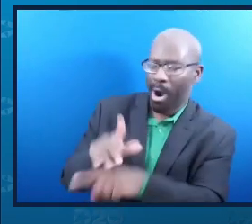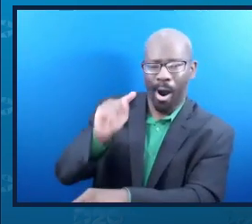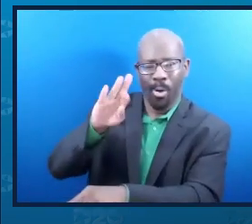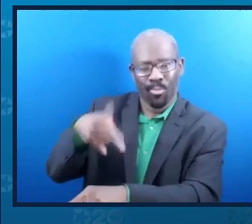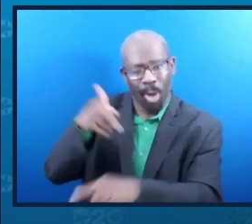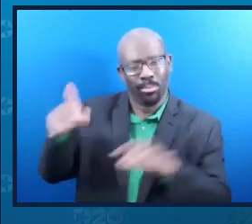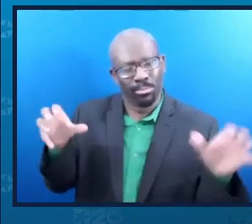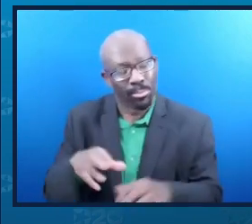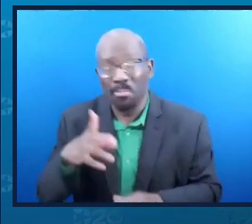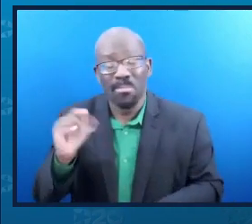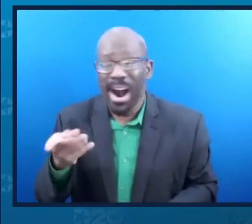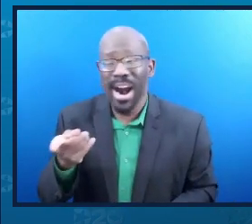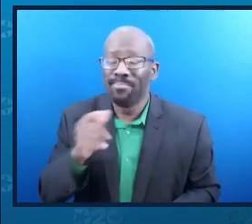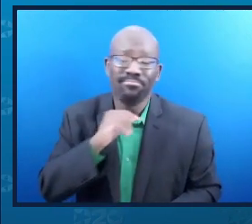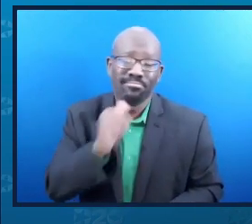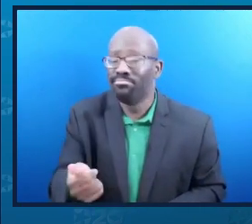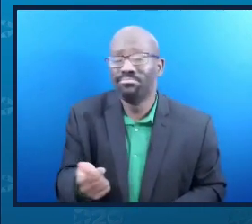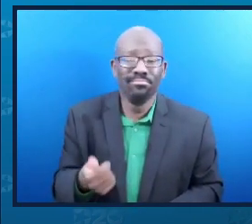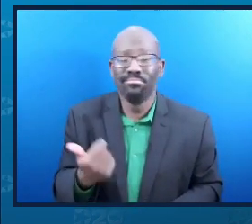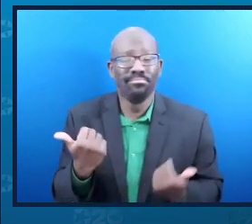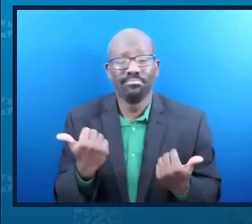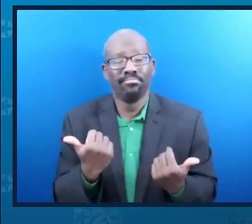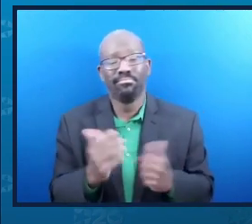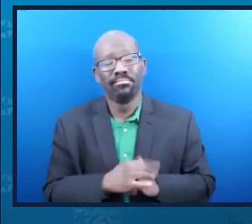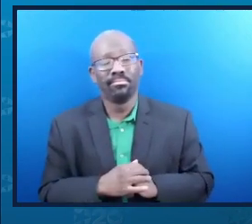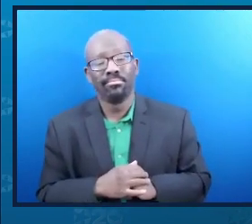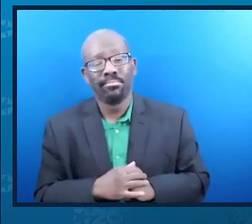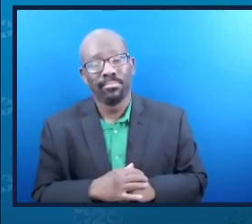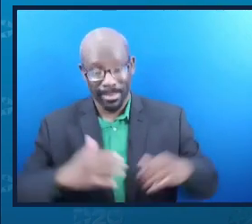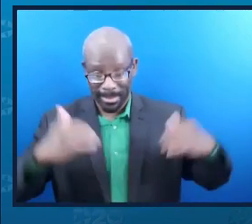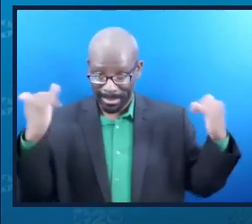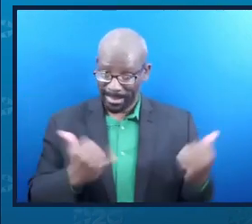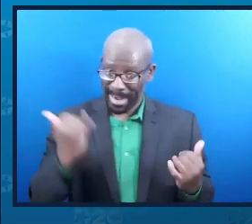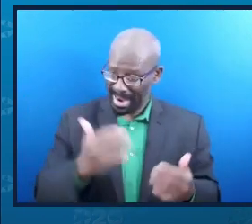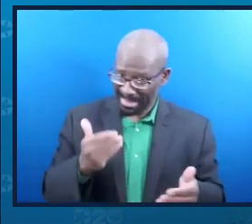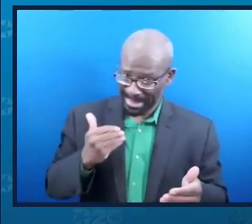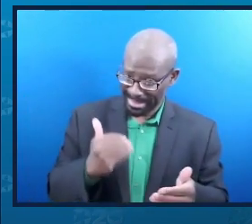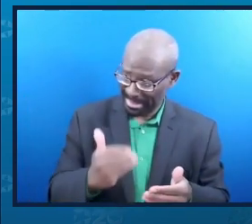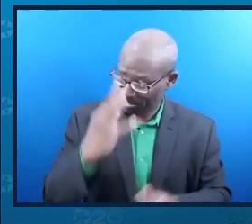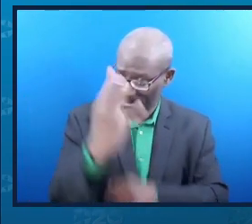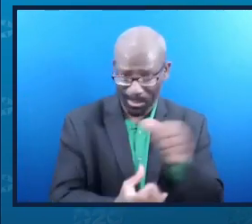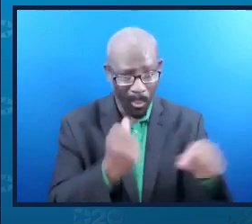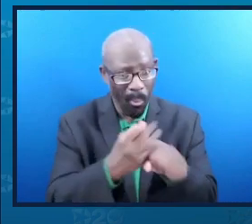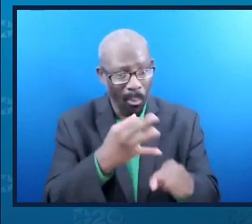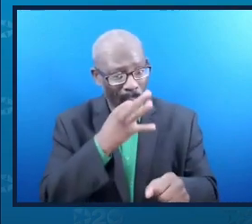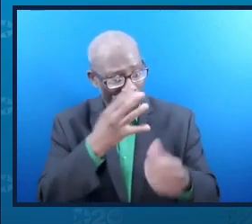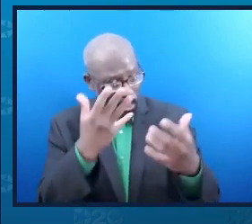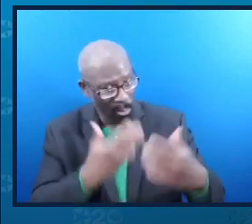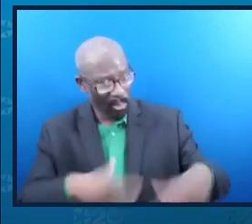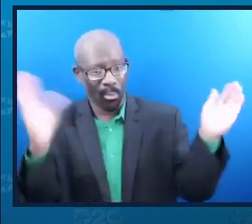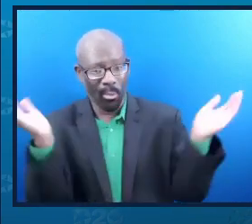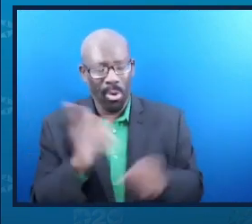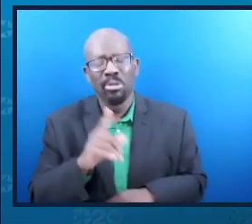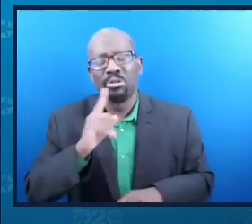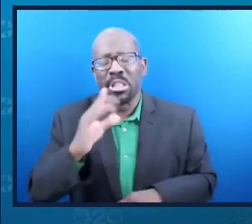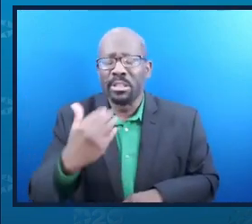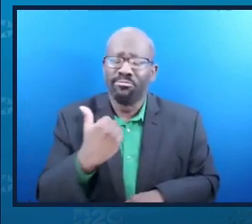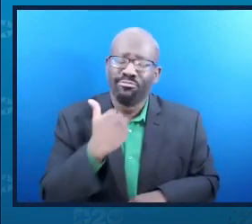HE NEVER DID. FOR CLOSE TO FOUR YEARS NOW, HE